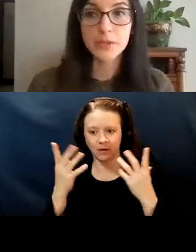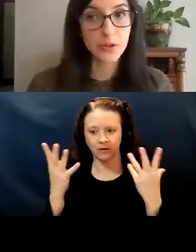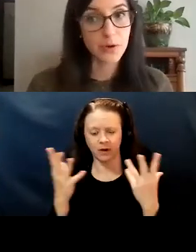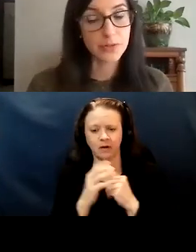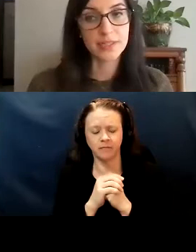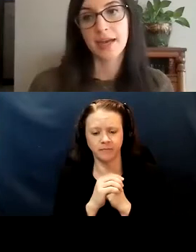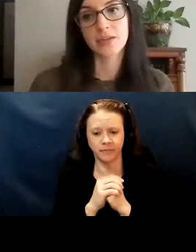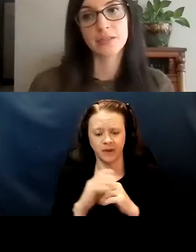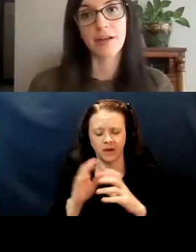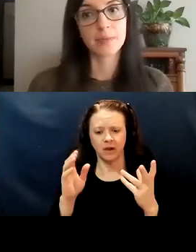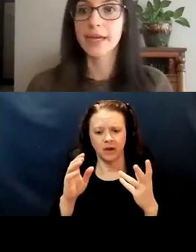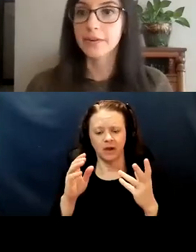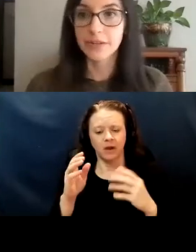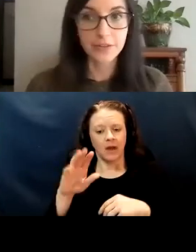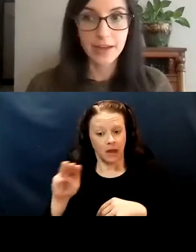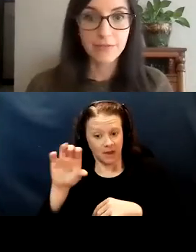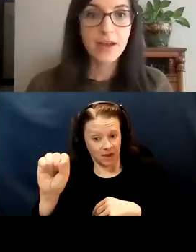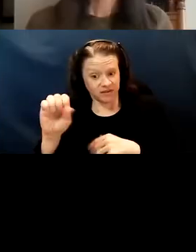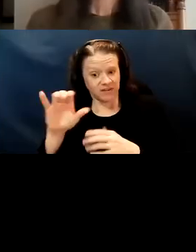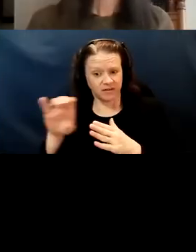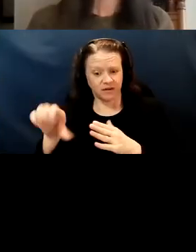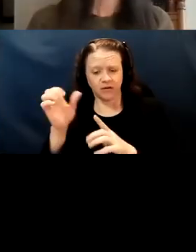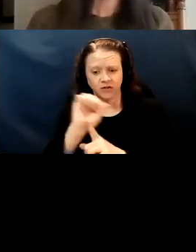sclerosis that could develop later in your life. There's lots of